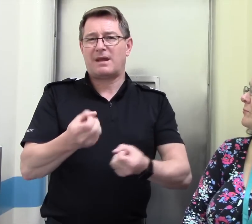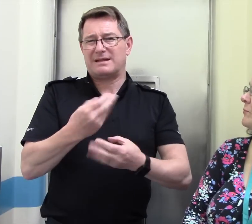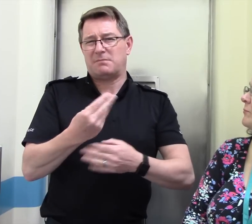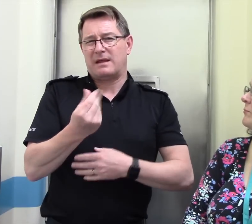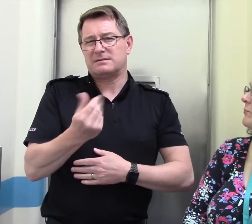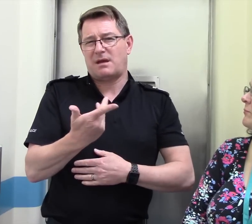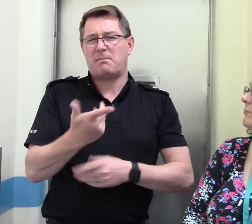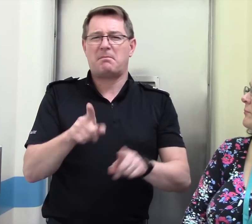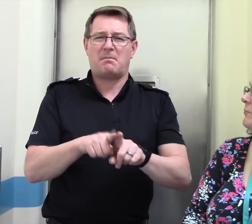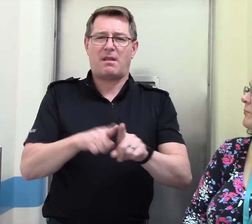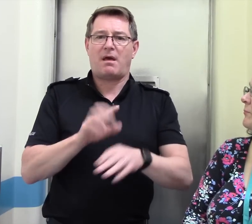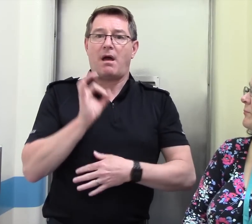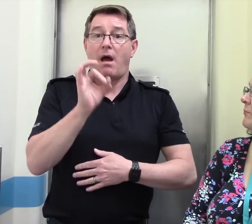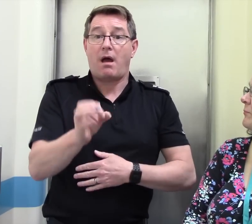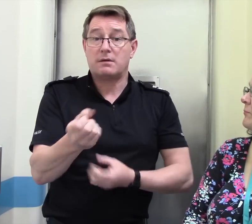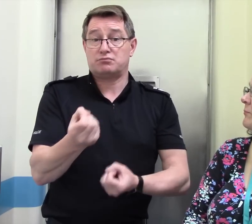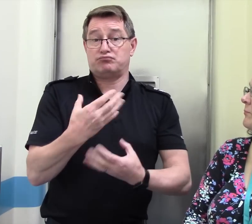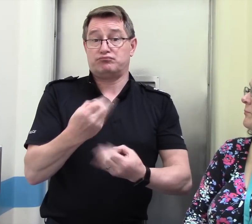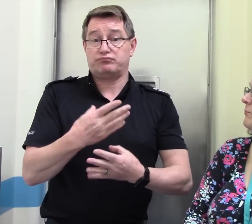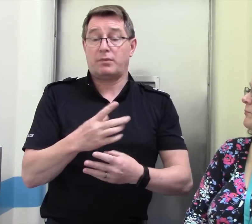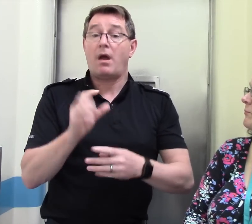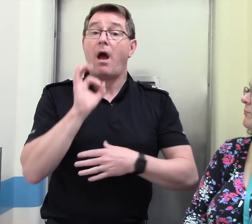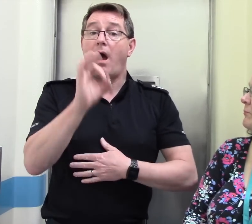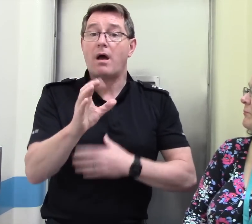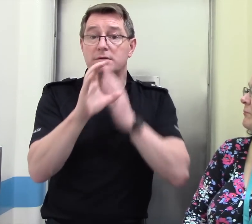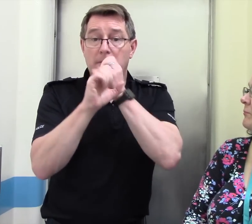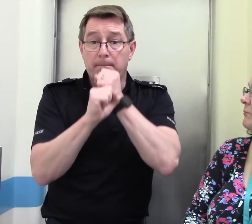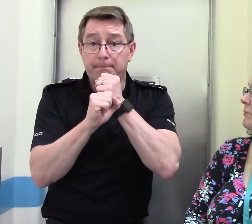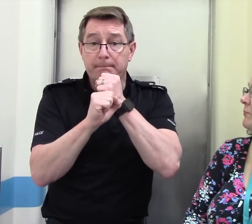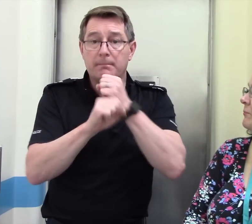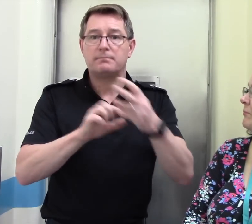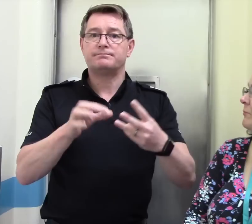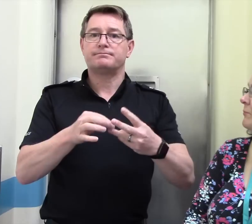2. You can explain some - like respond to a question, then not.